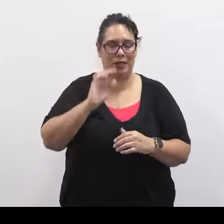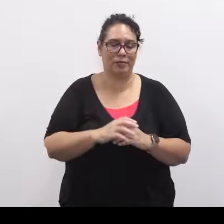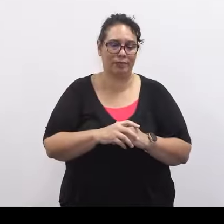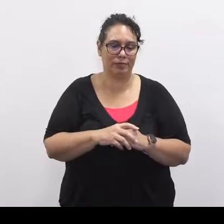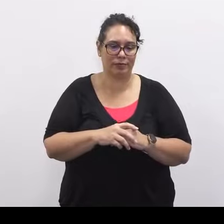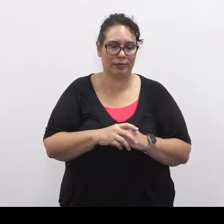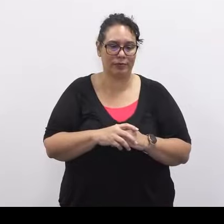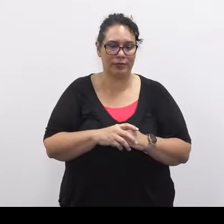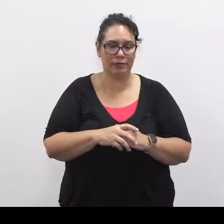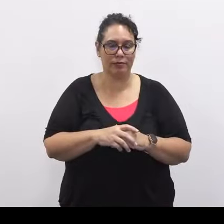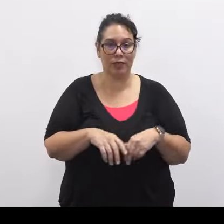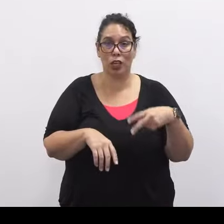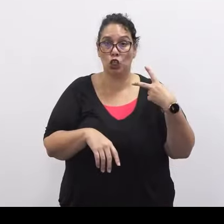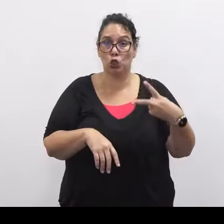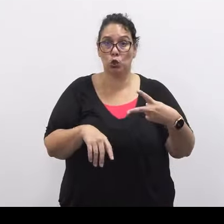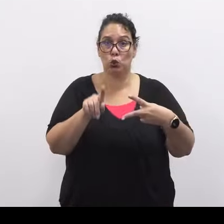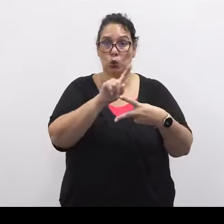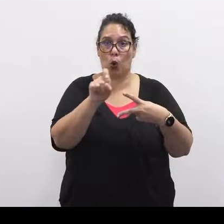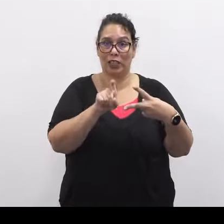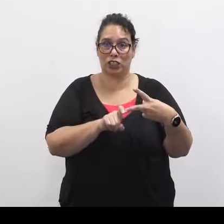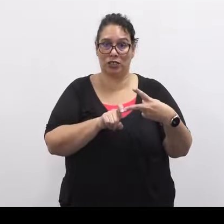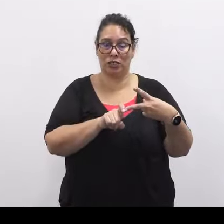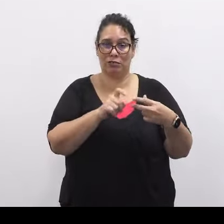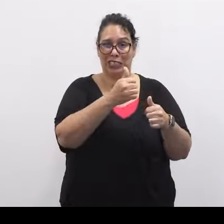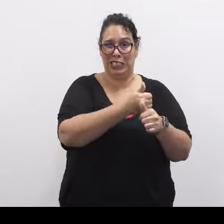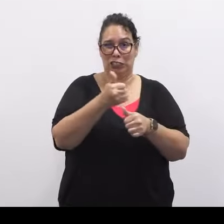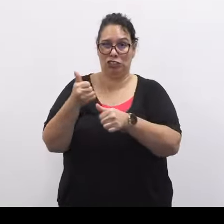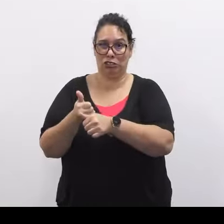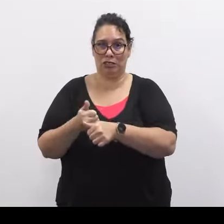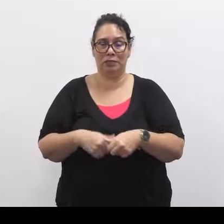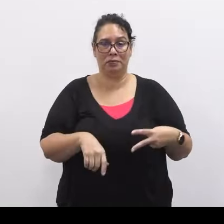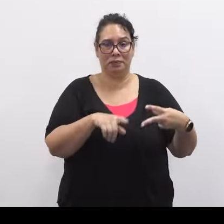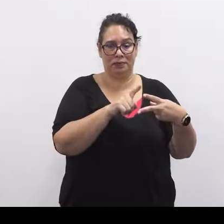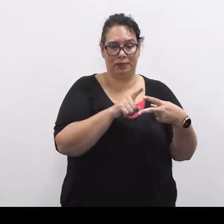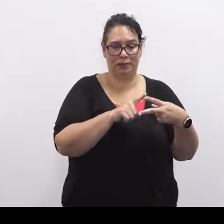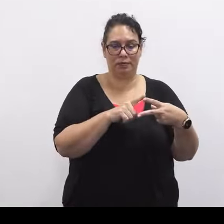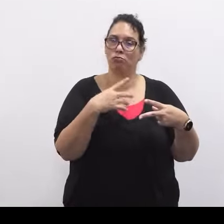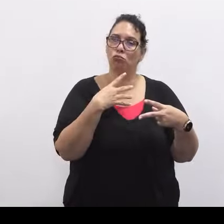There are two questions about each map. One, what do you like about it?